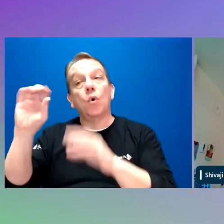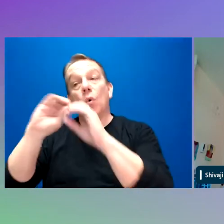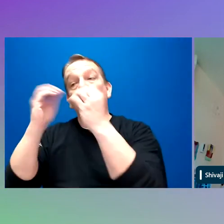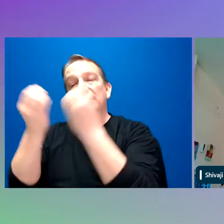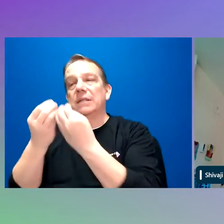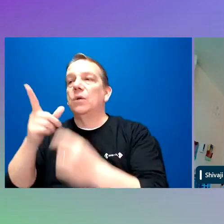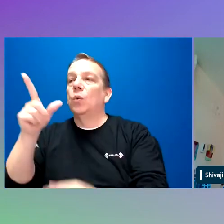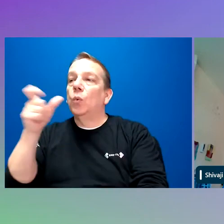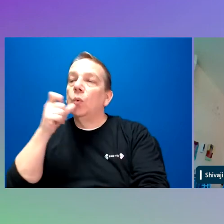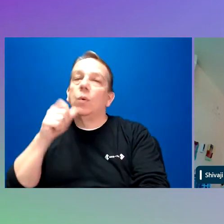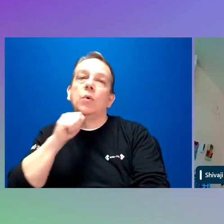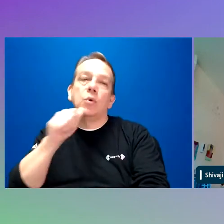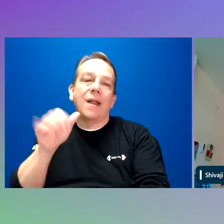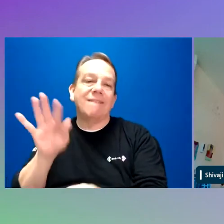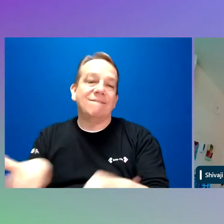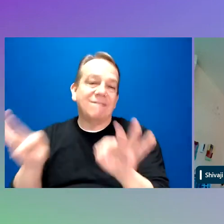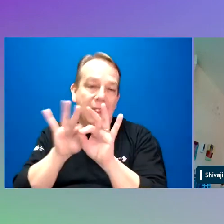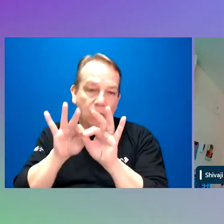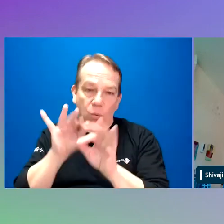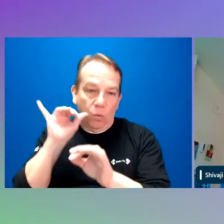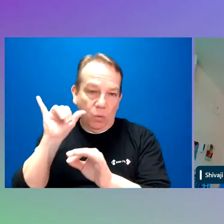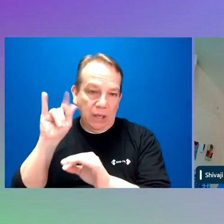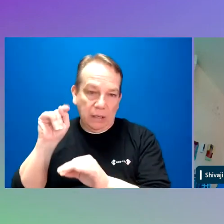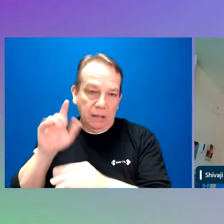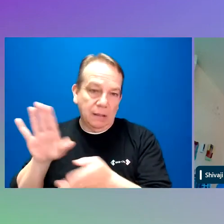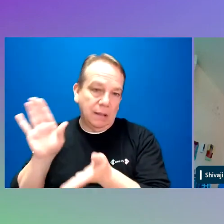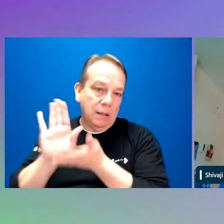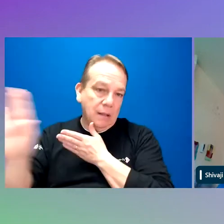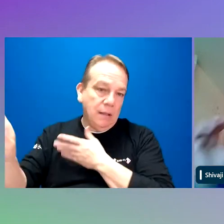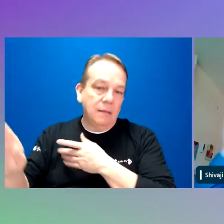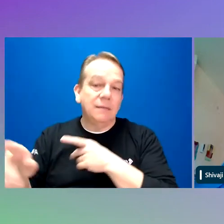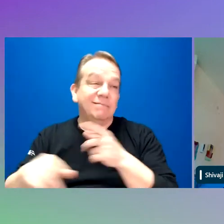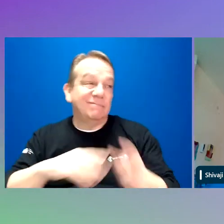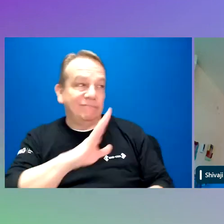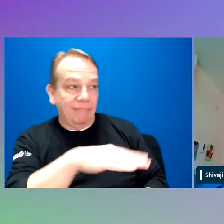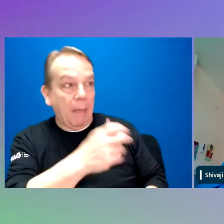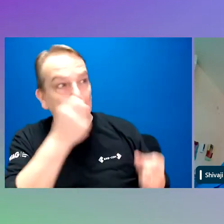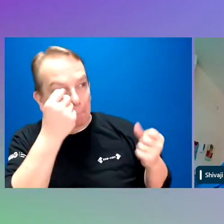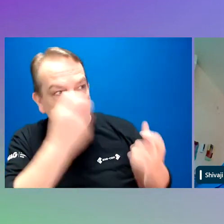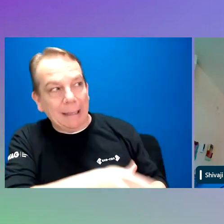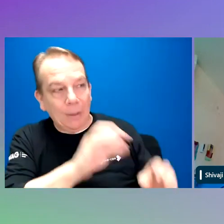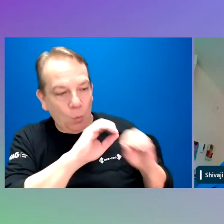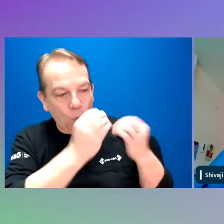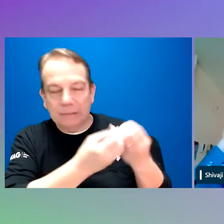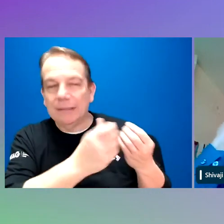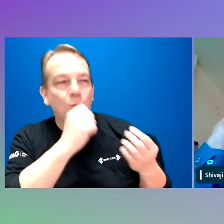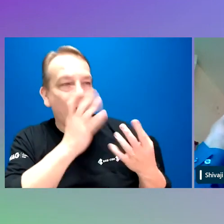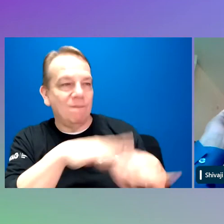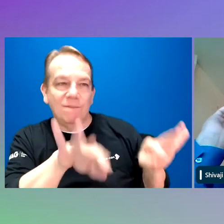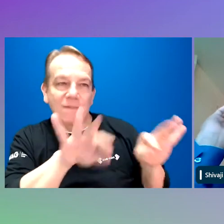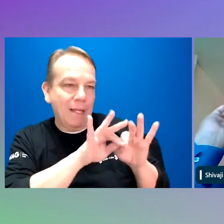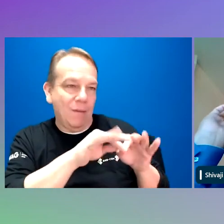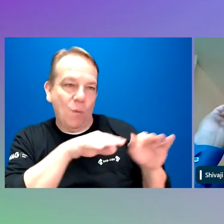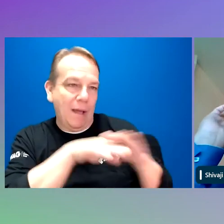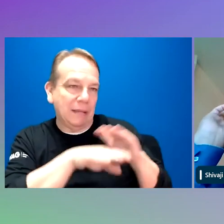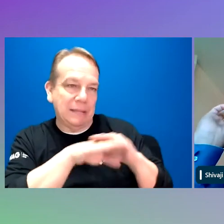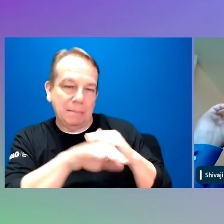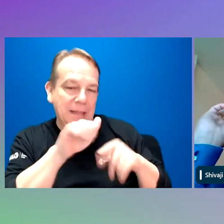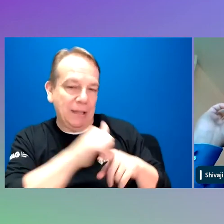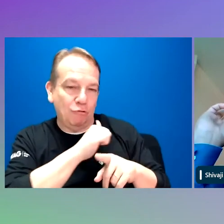like that. Um well, it depends,